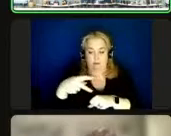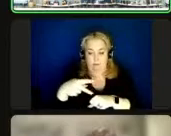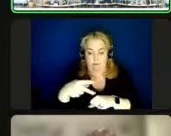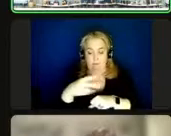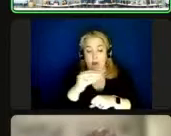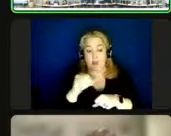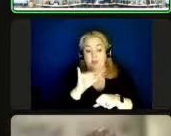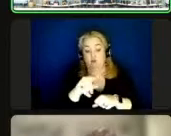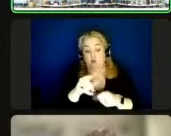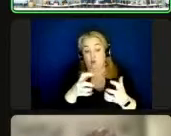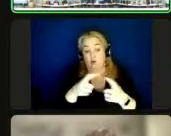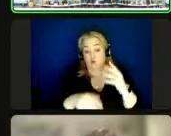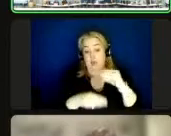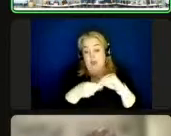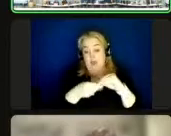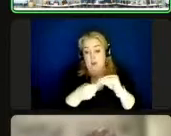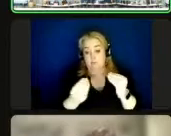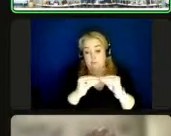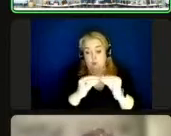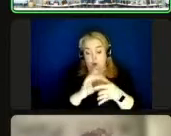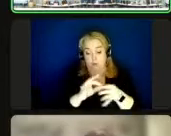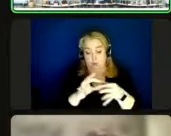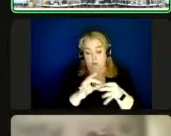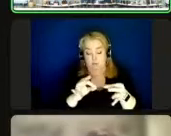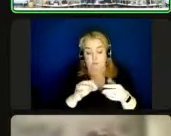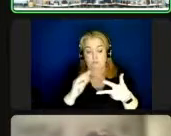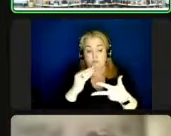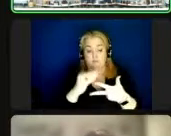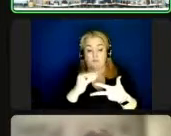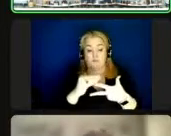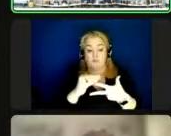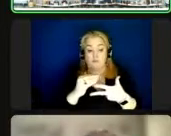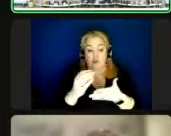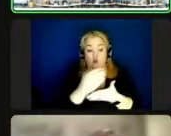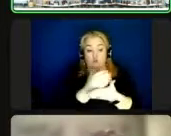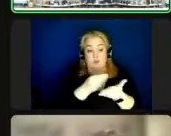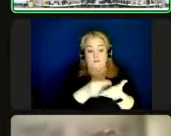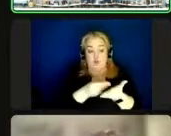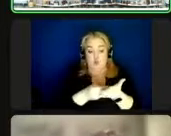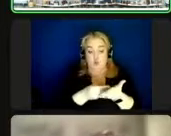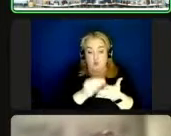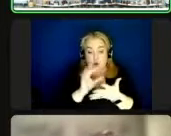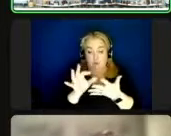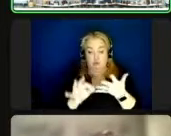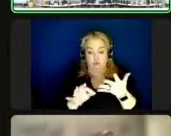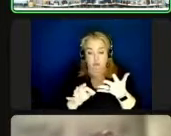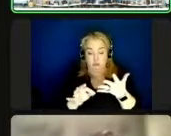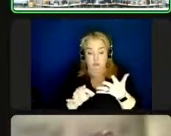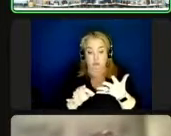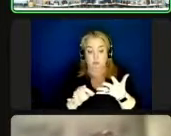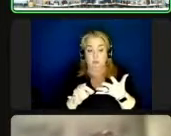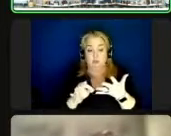WE'RE IN A DEFICIT OF PROCUREMENT MORE SO WE FILL